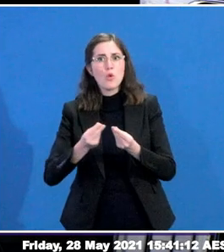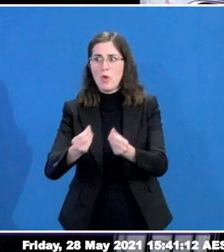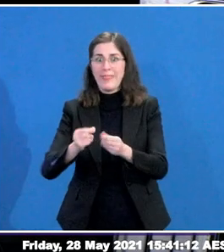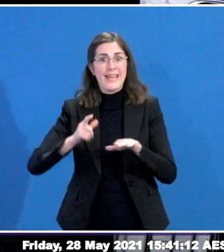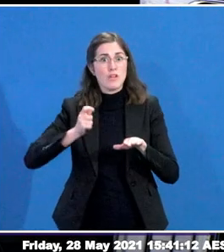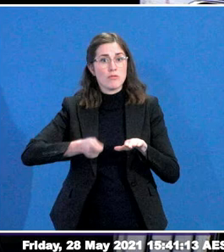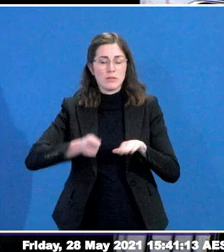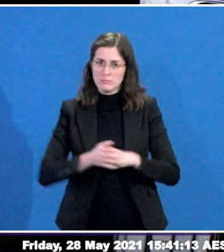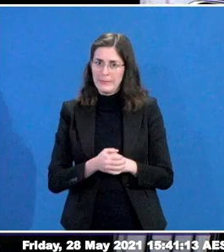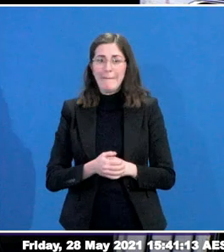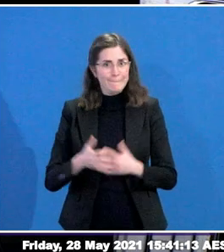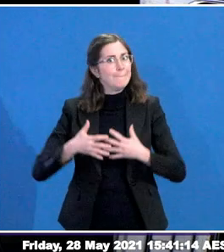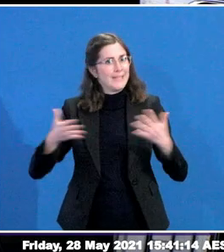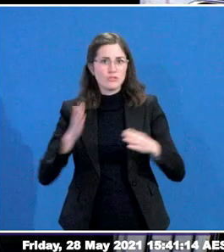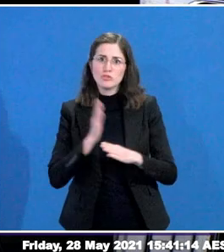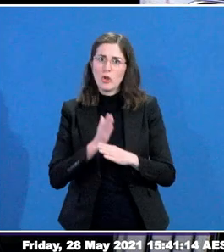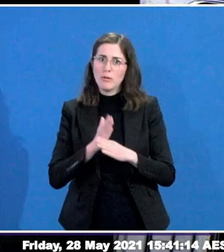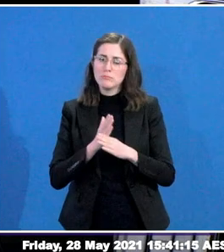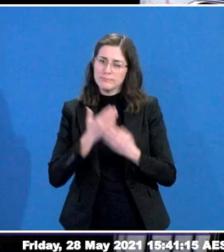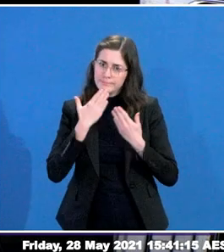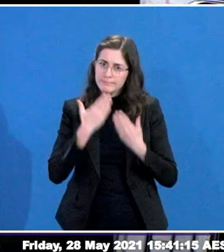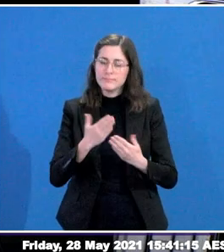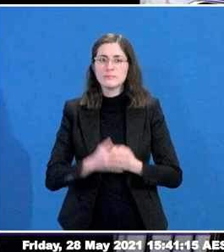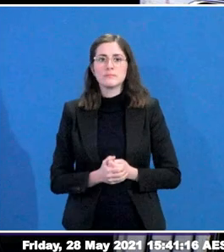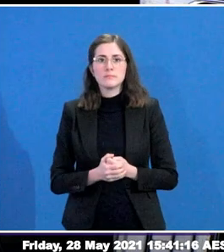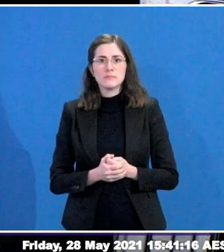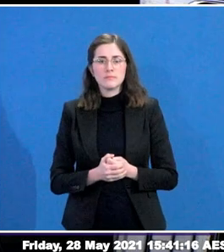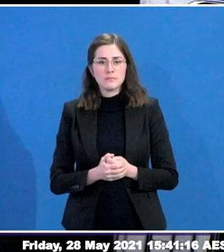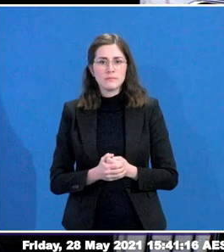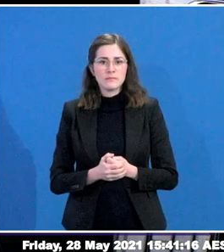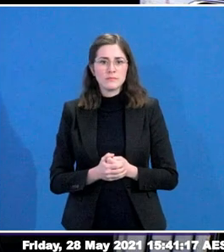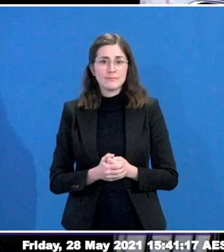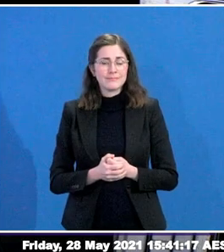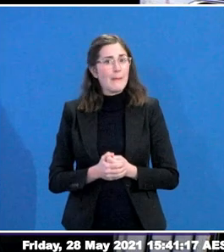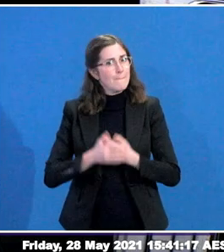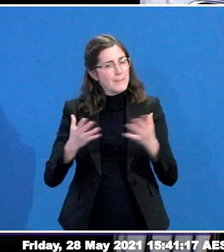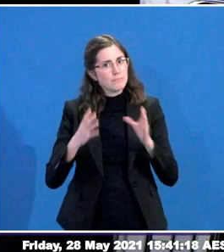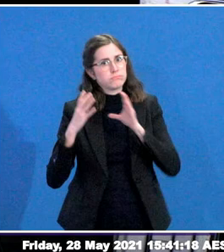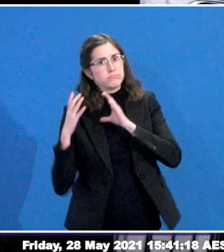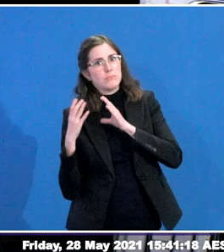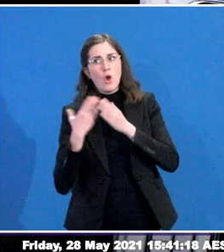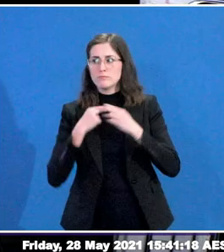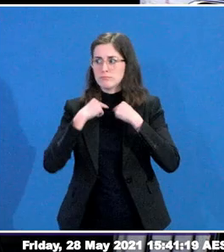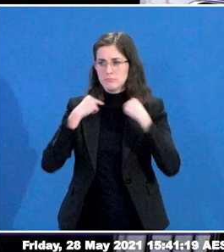It is, indeed, a very complex operation. A great burden falls upon counsel, Ms Eastman and Ms Bennett.